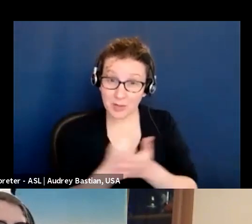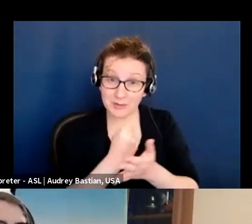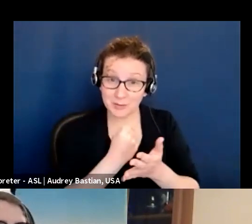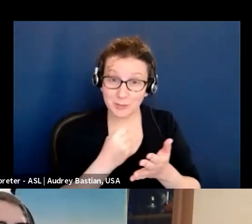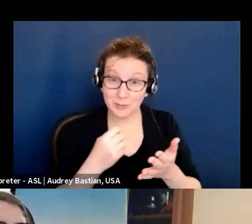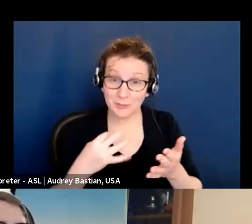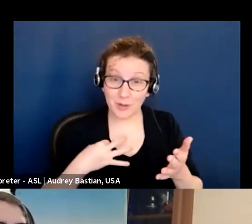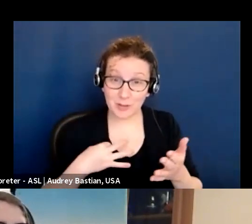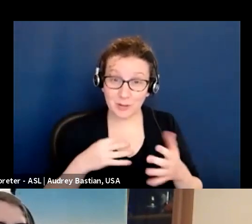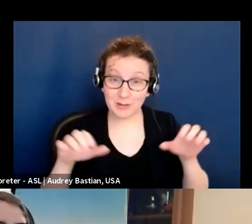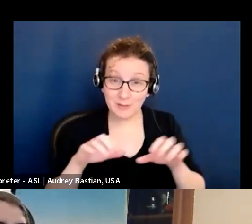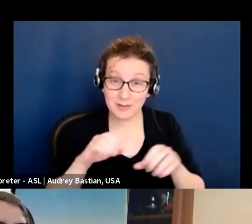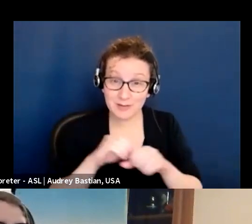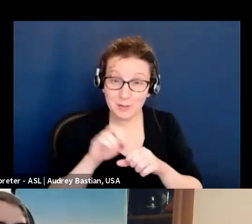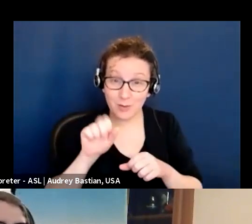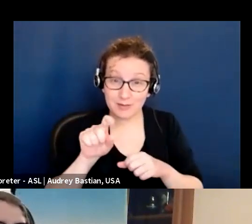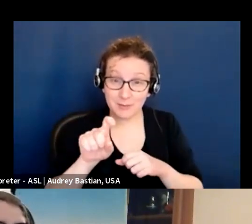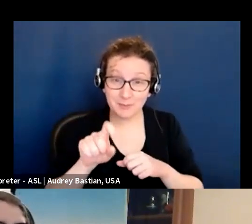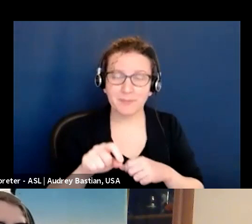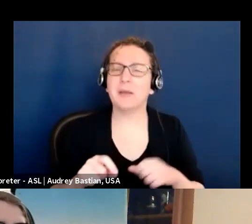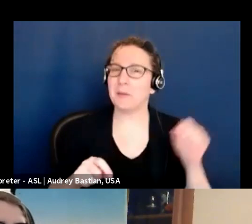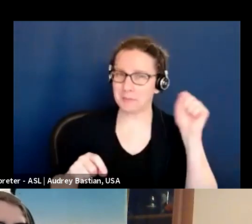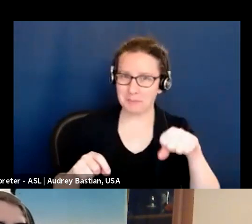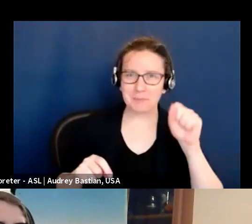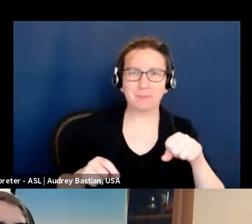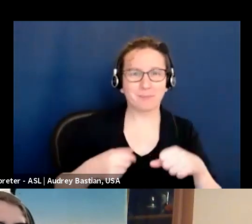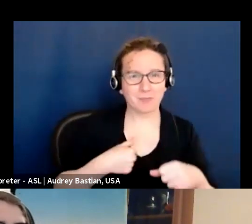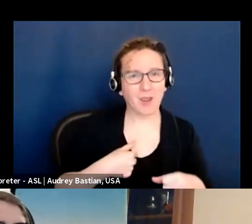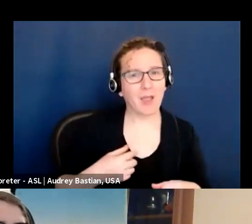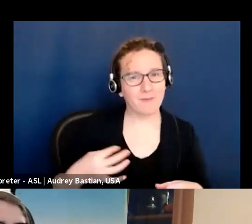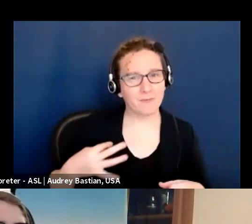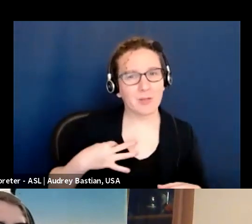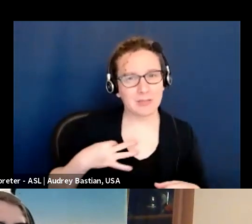Yes, I can say that my volunteering history starts from the